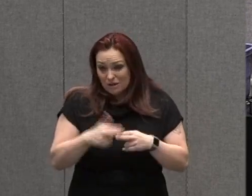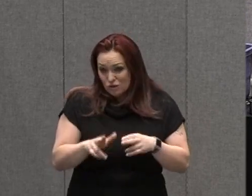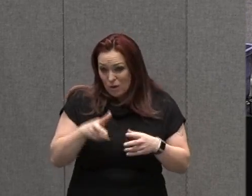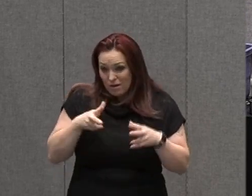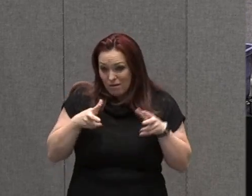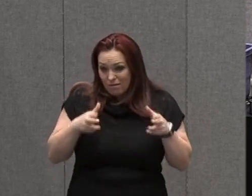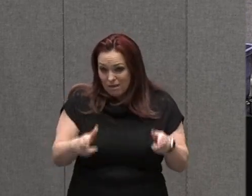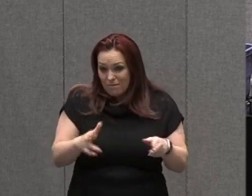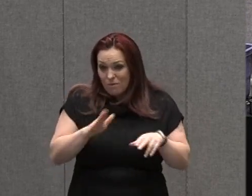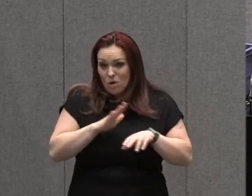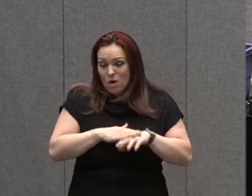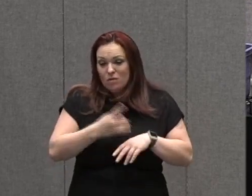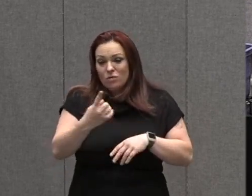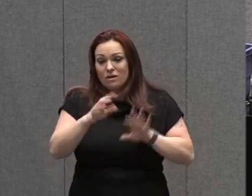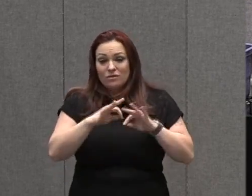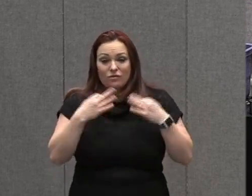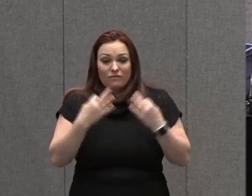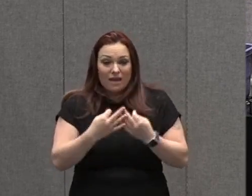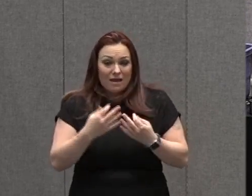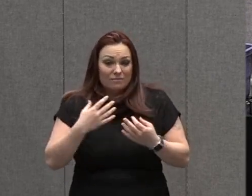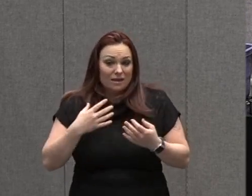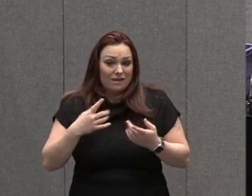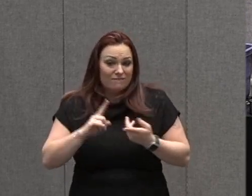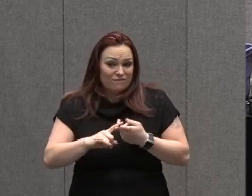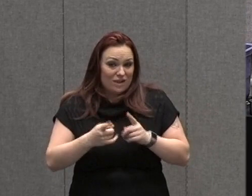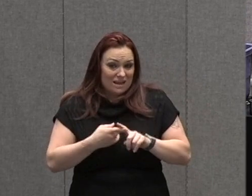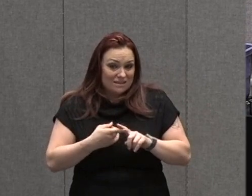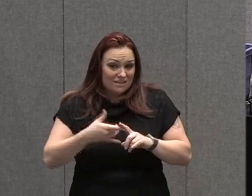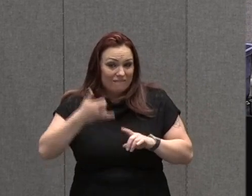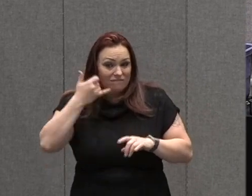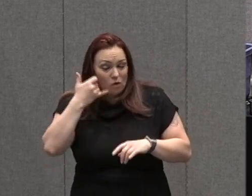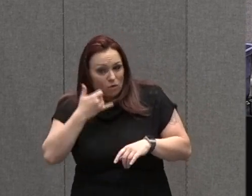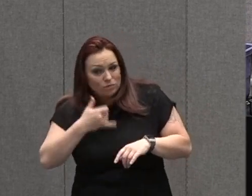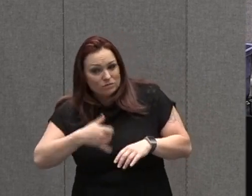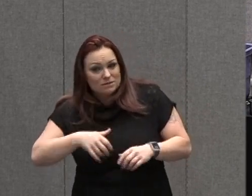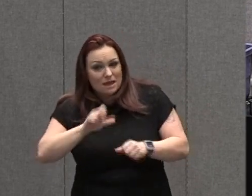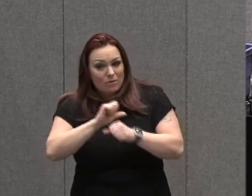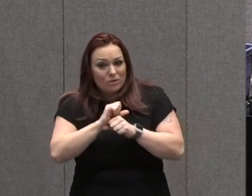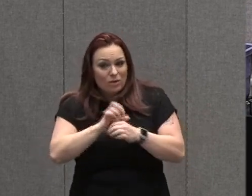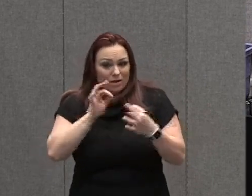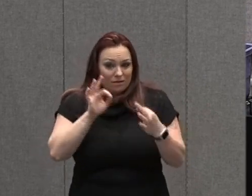on one of your family members' phones, that would work perfectly. Yeah that's perfect.